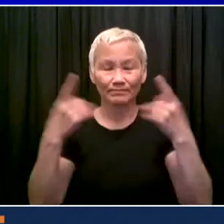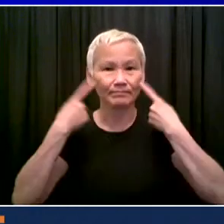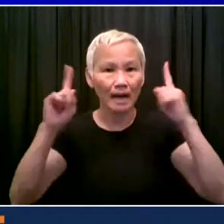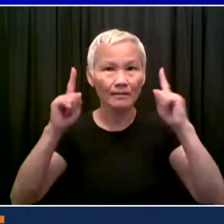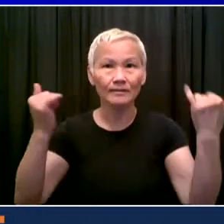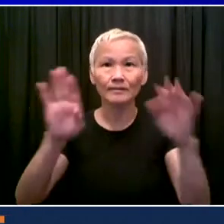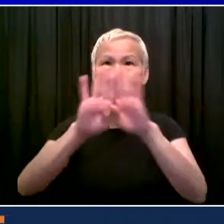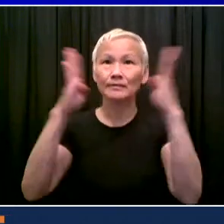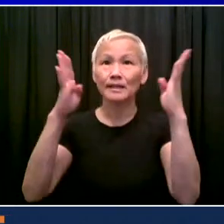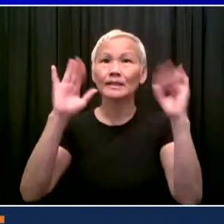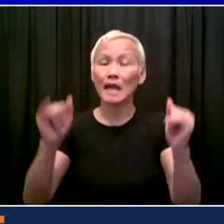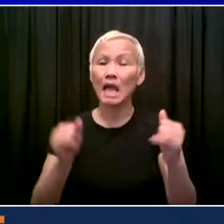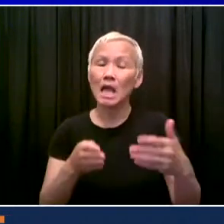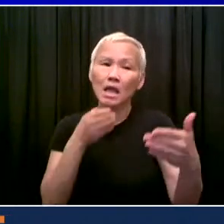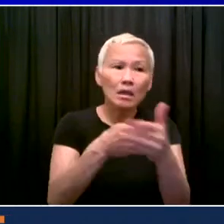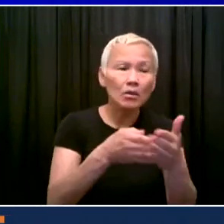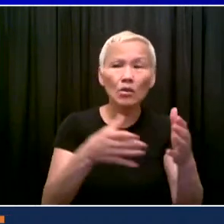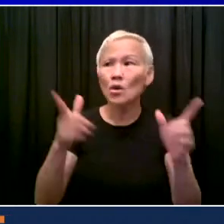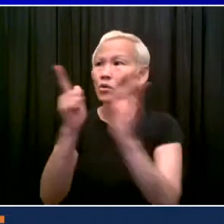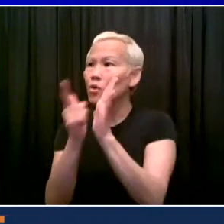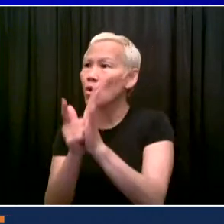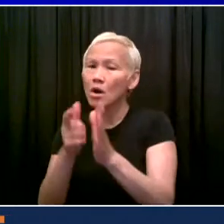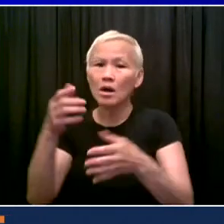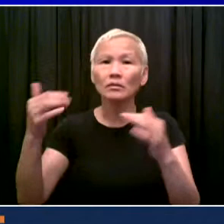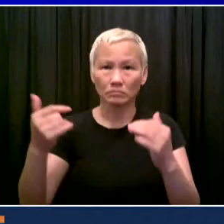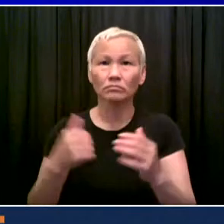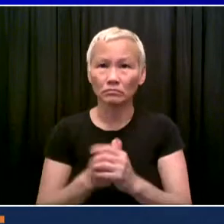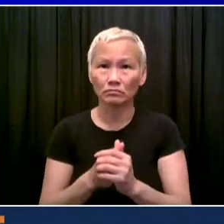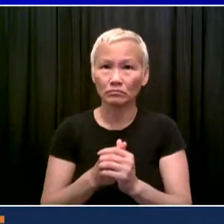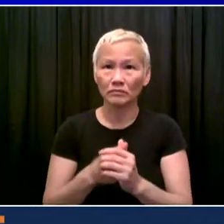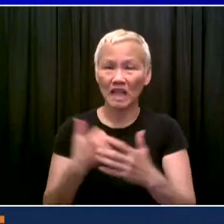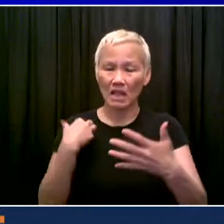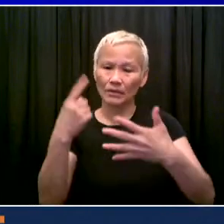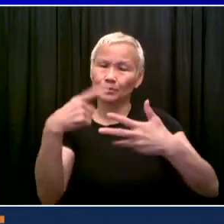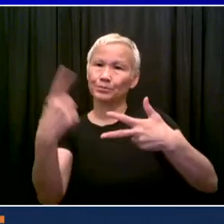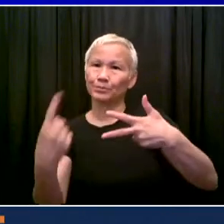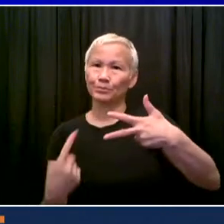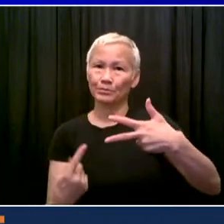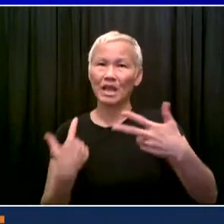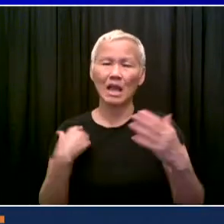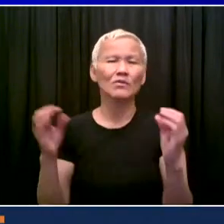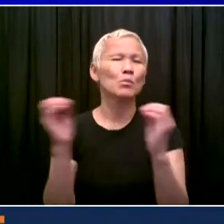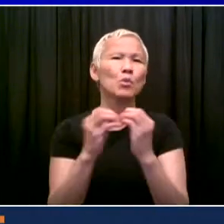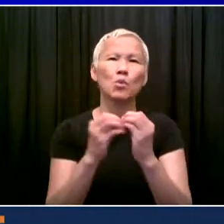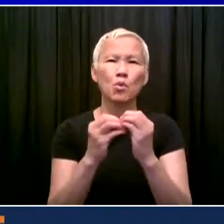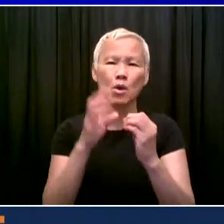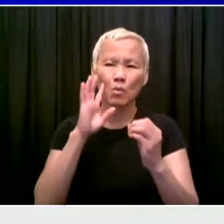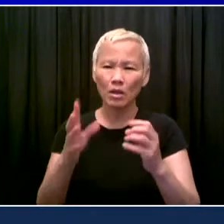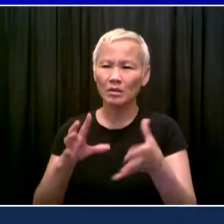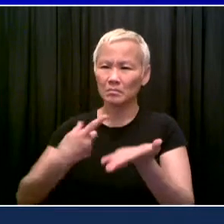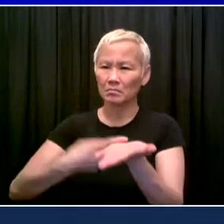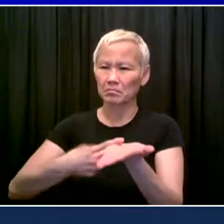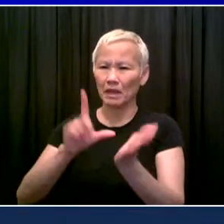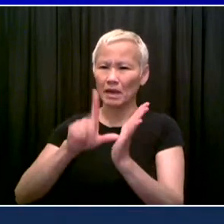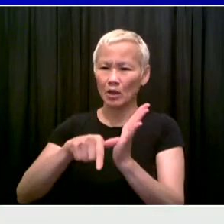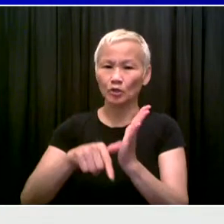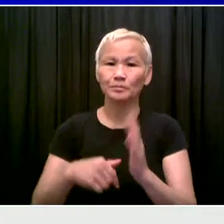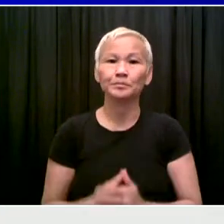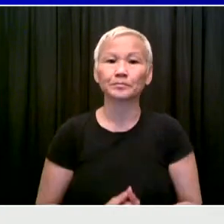KEMA SE URWE HAVE THE POLICE WHERE WE NEDE THEM, REOPENING COURTS, BRINGI NG BACK STRONG WE FINALYL E SETHE CRIMINAL JUSTICE SYSTEM FUNCTIONING AND THE CONSEENQUCES FOR FOLKS WHO HAVE DONE THE